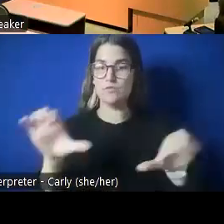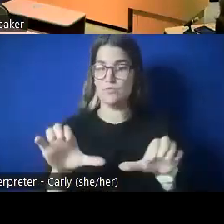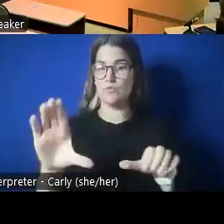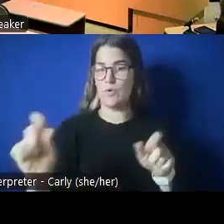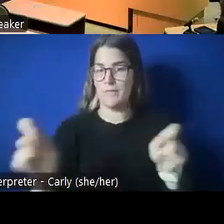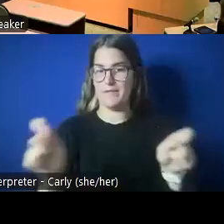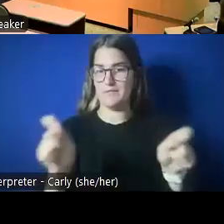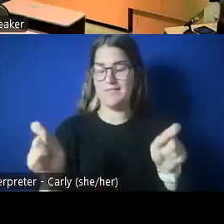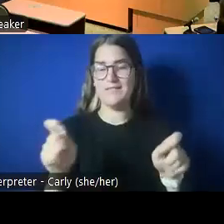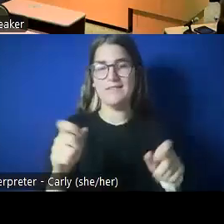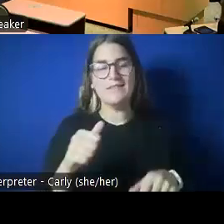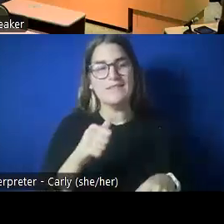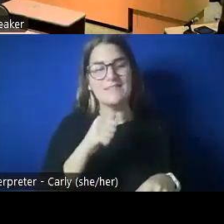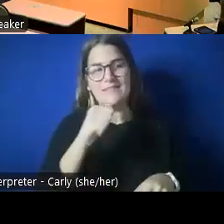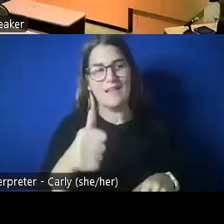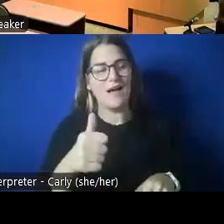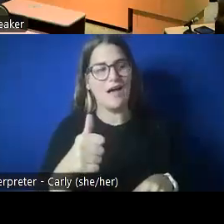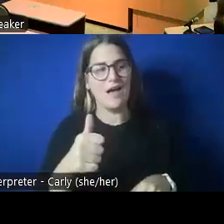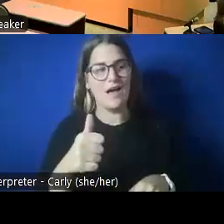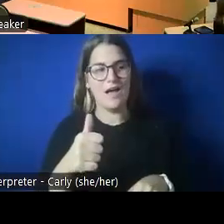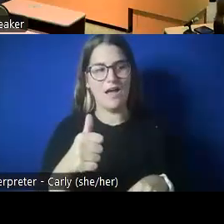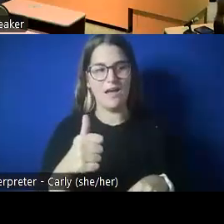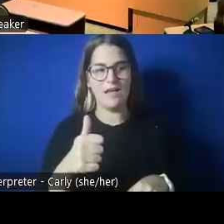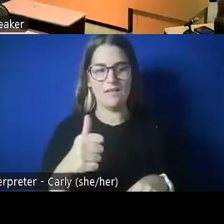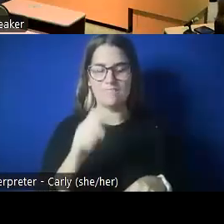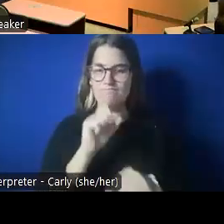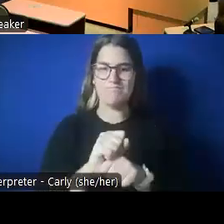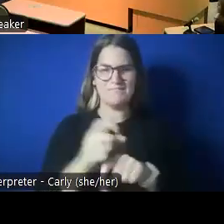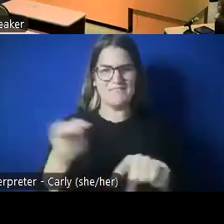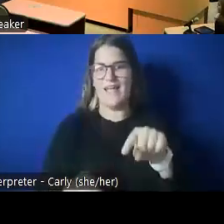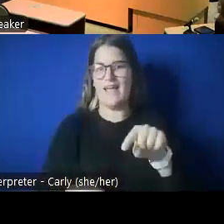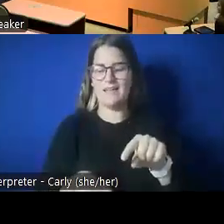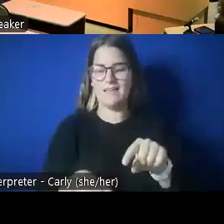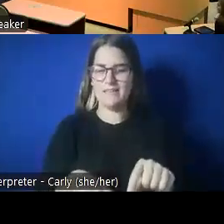not an absolute rule out right so we try to think about things in terms of context and if people